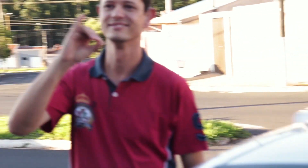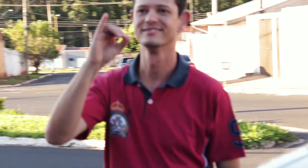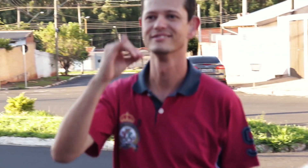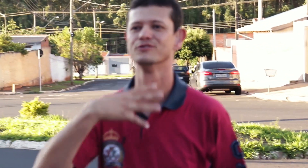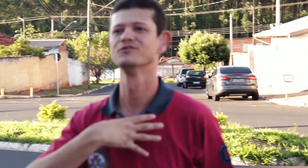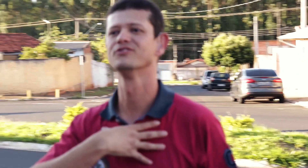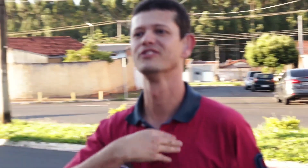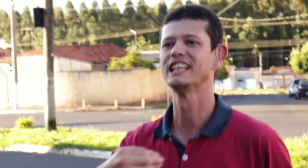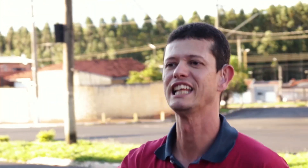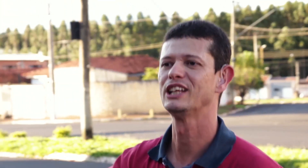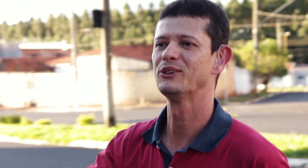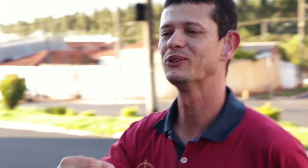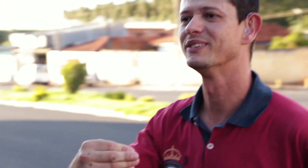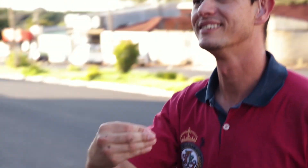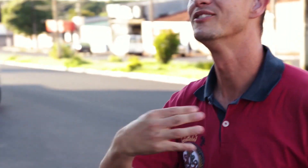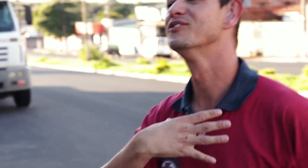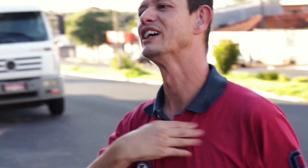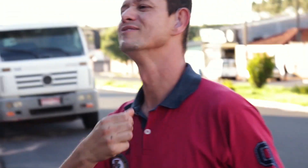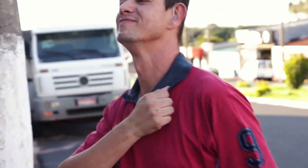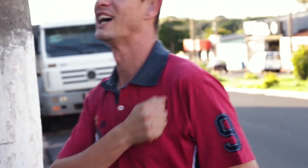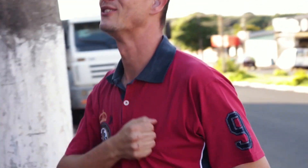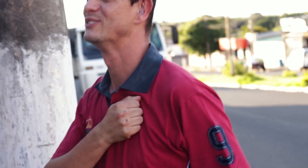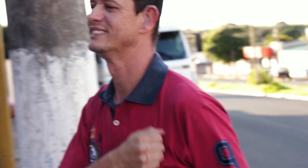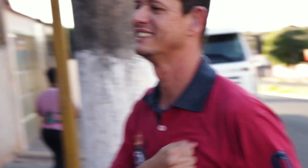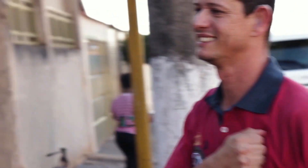[ADILSON] Hi, son! I missed you!